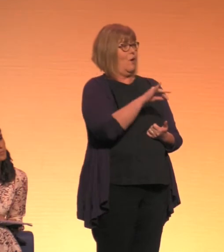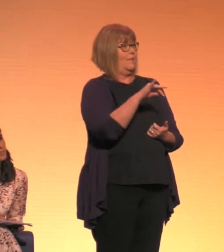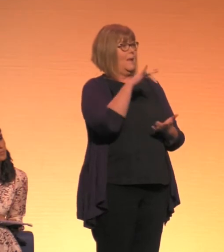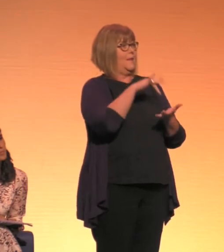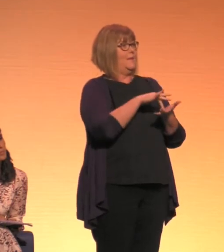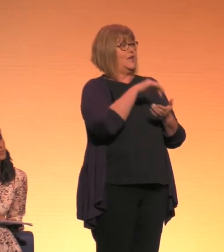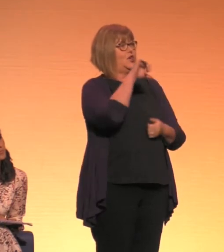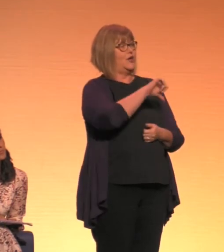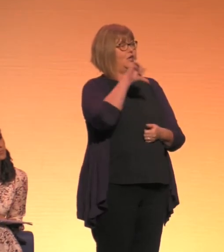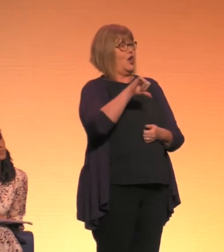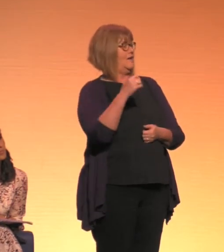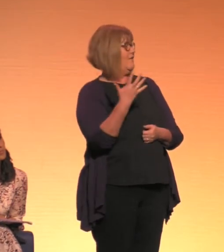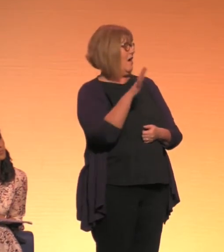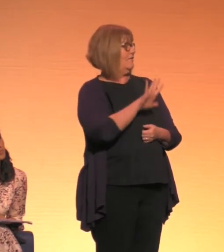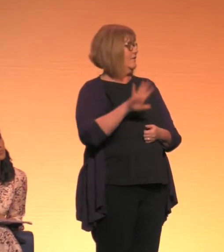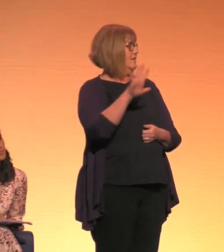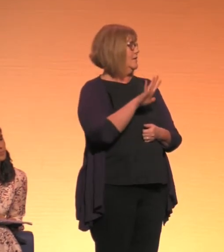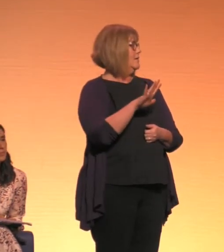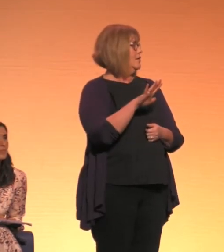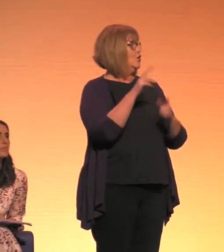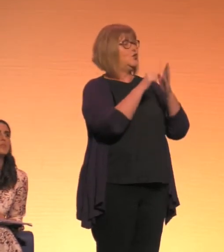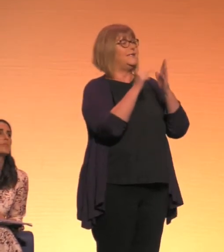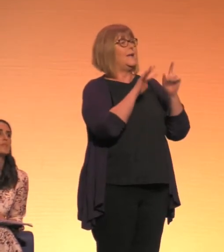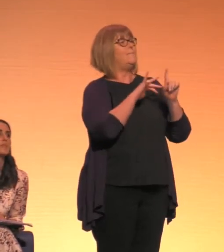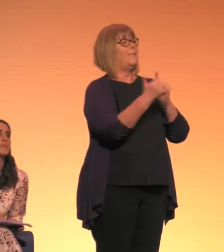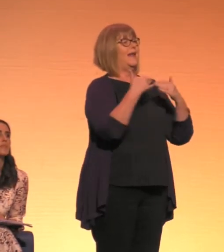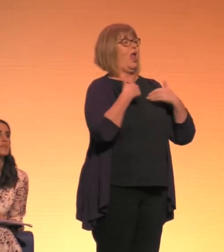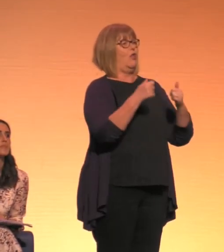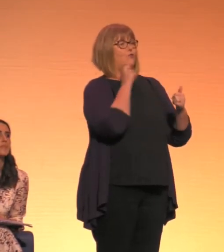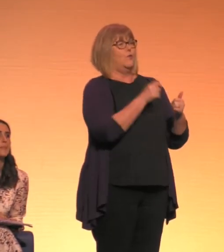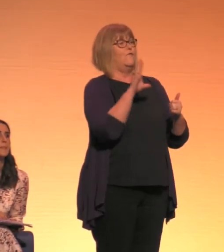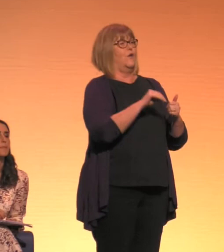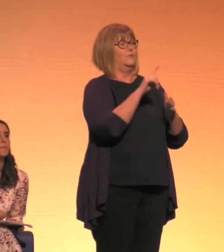It was the "New Zealand Public Health Report" from July 1998.